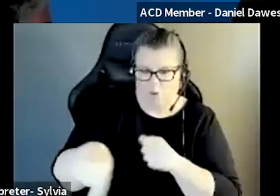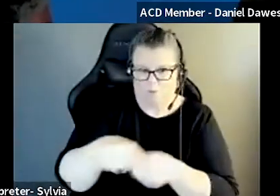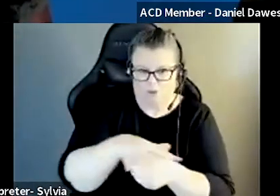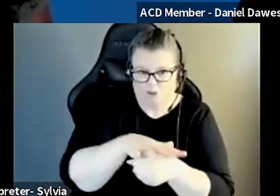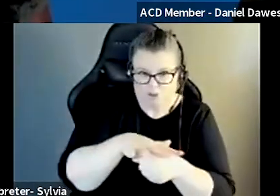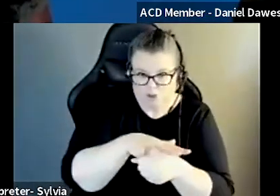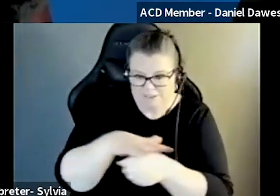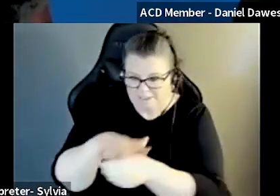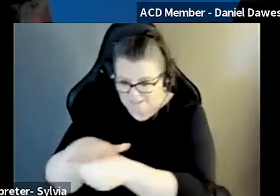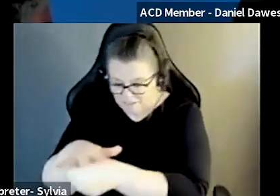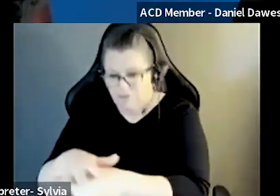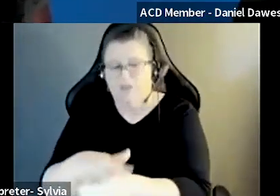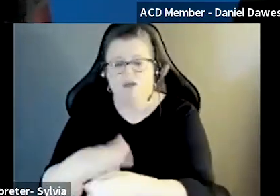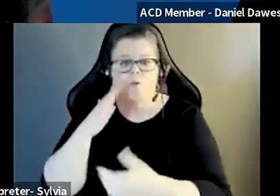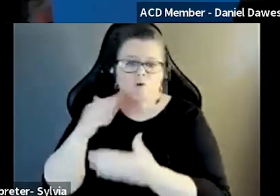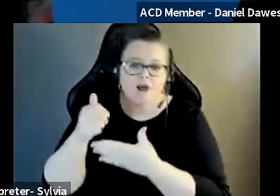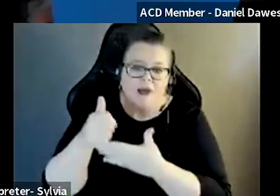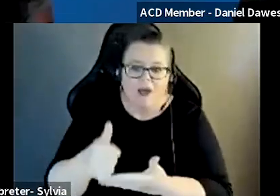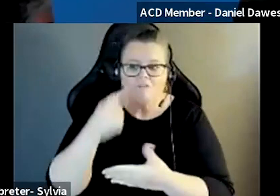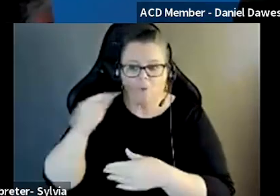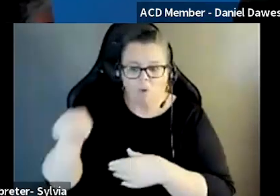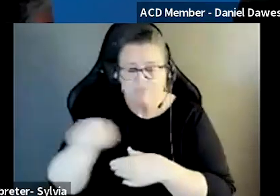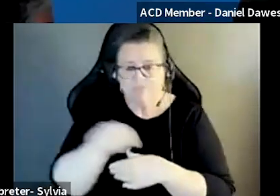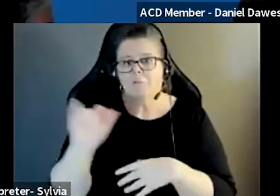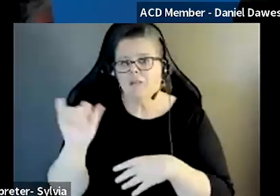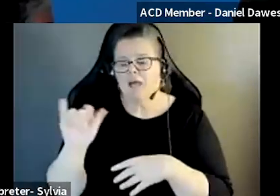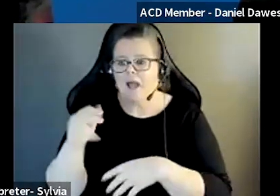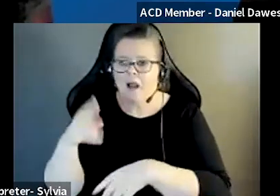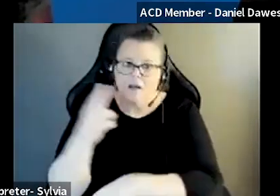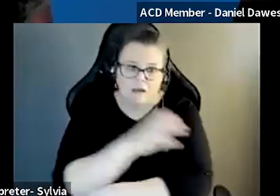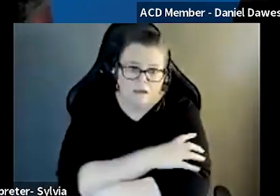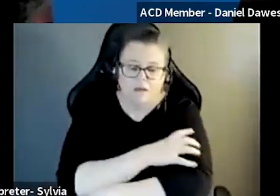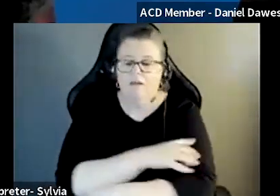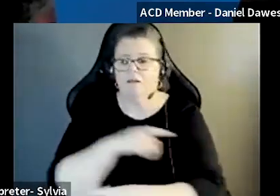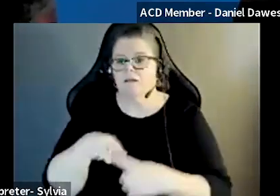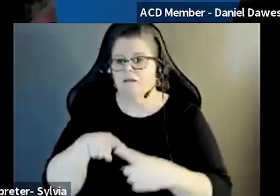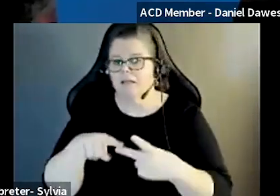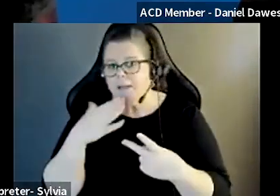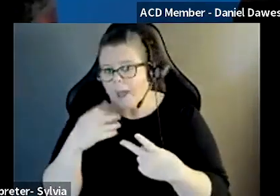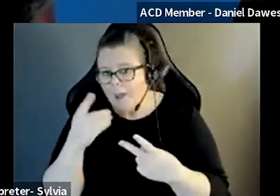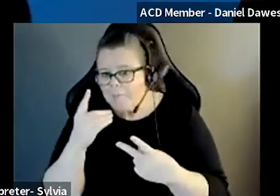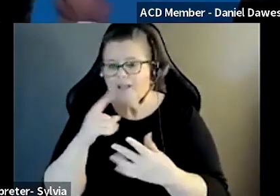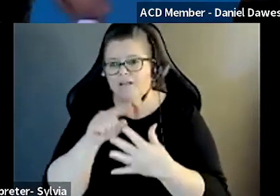for them for hypertension, diabetes and other interventions. So we would love to think through those things as well